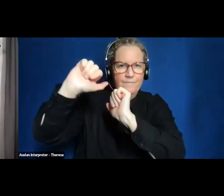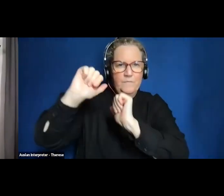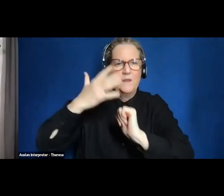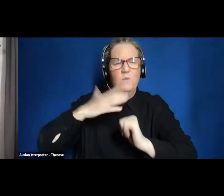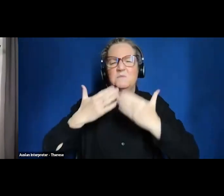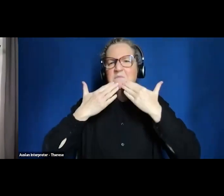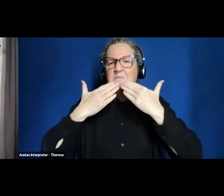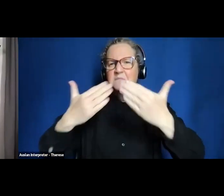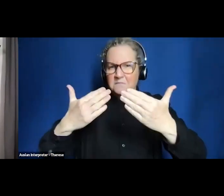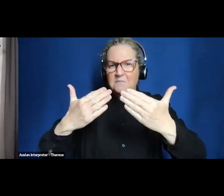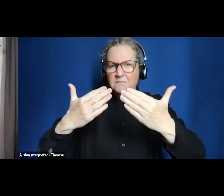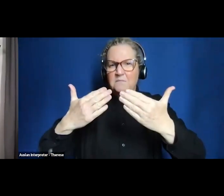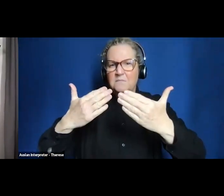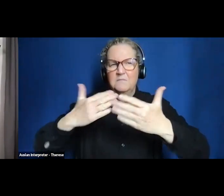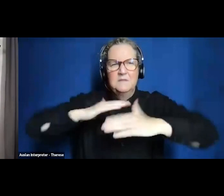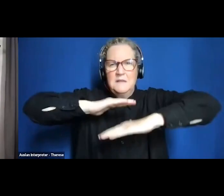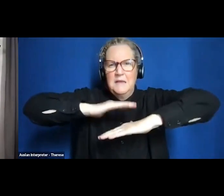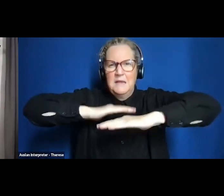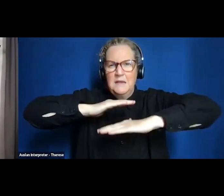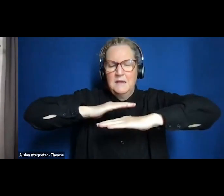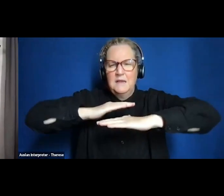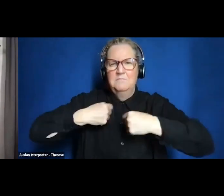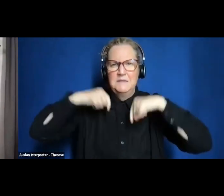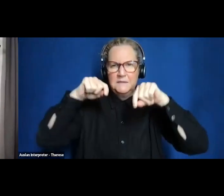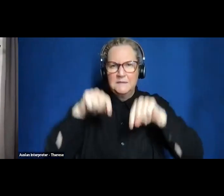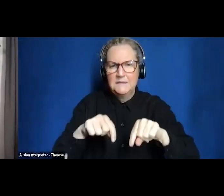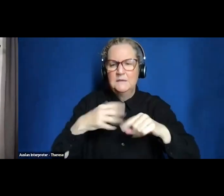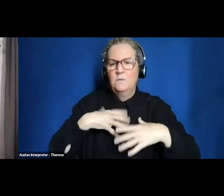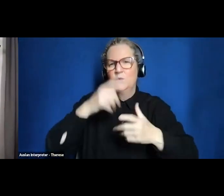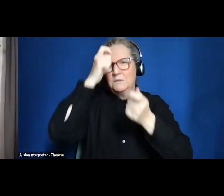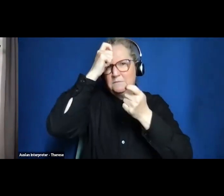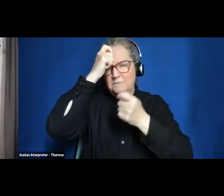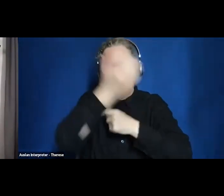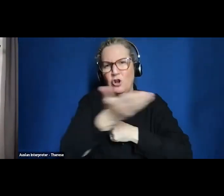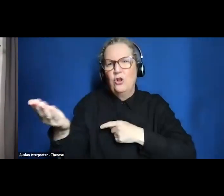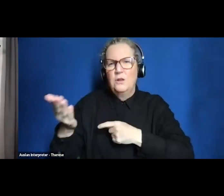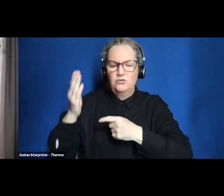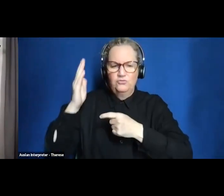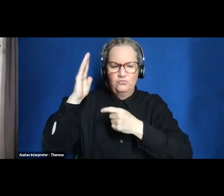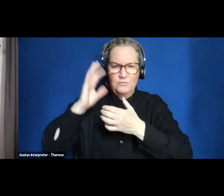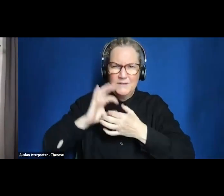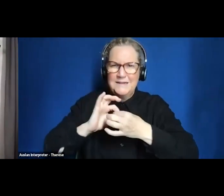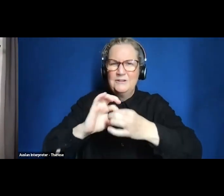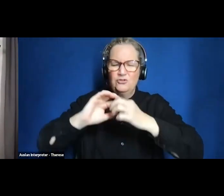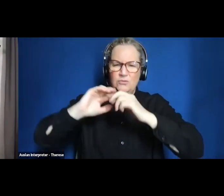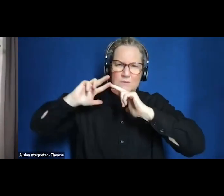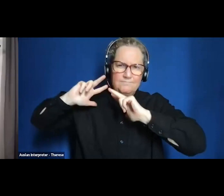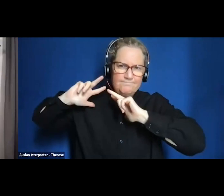of the Kabi Kabi, Gubbi Gubbi peoples and acknowledge the connection and care that First Nations people have had with the land,